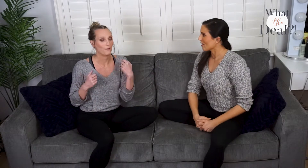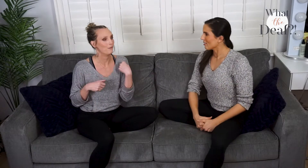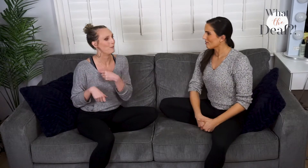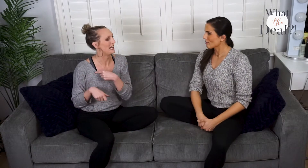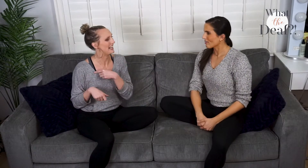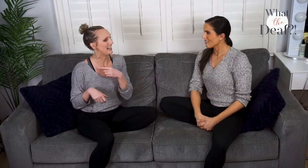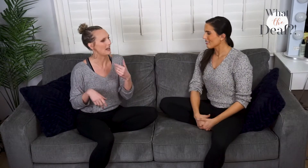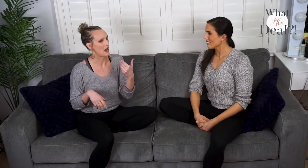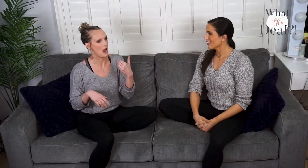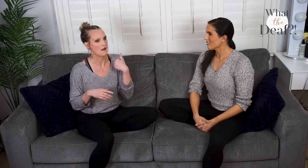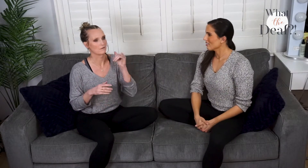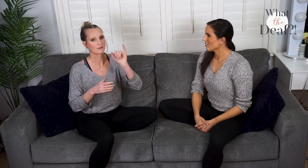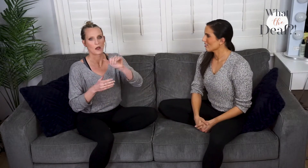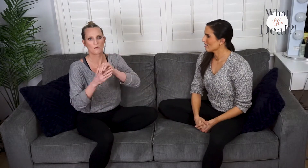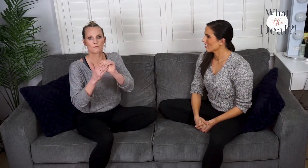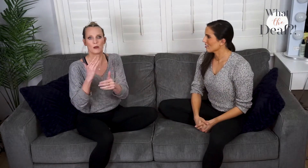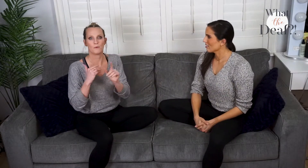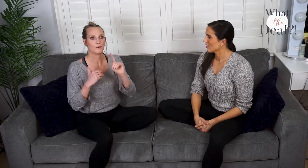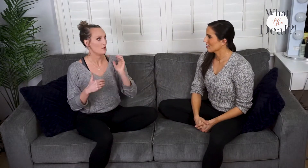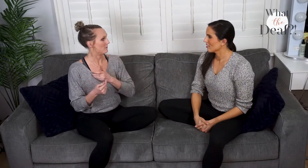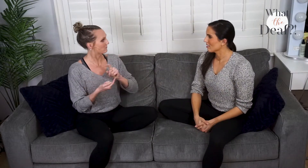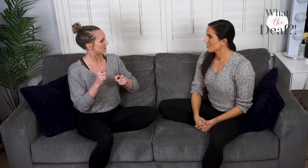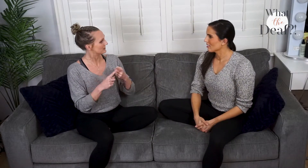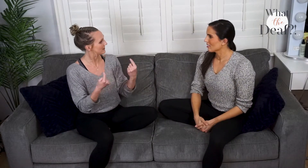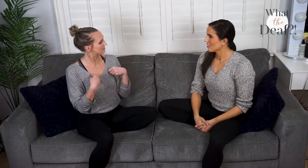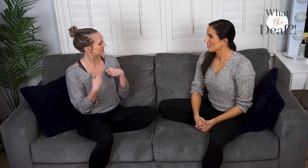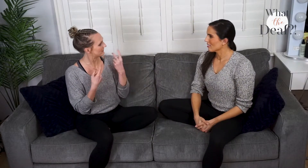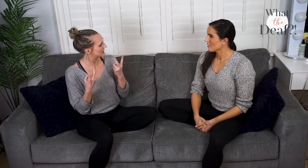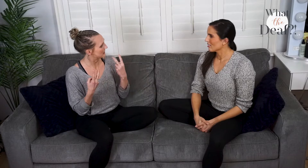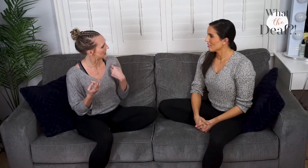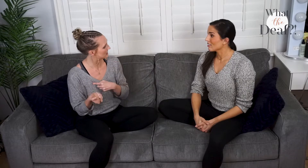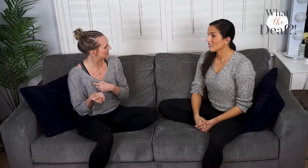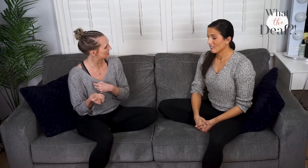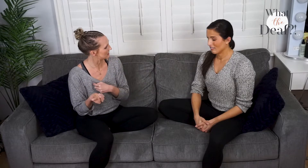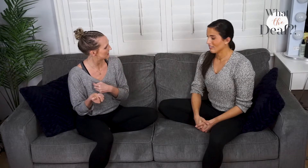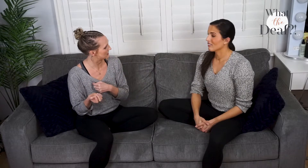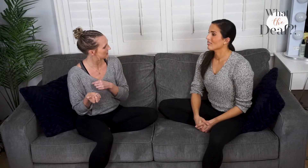So we had a weekend where our friends came to visit us